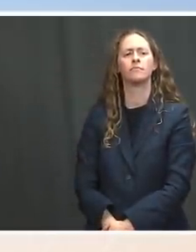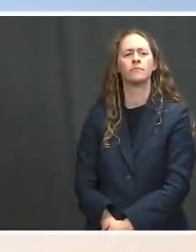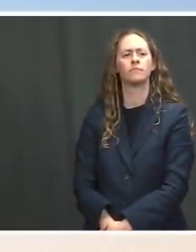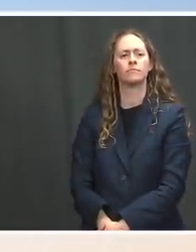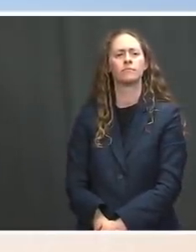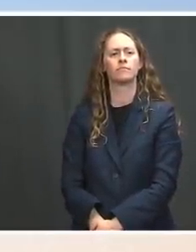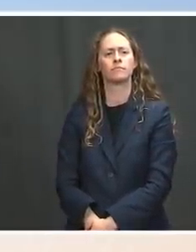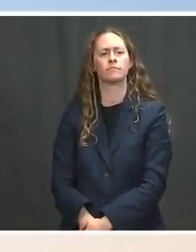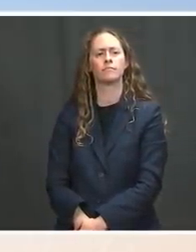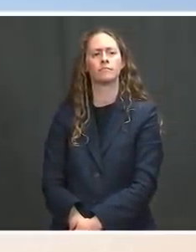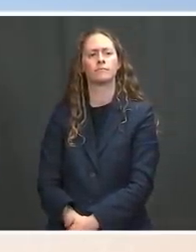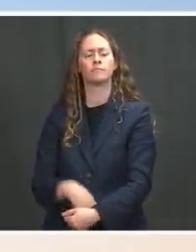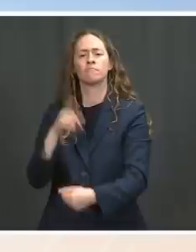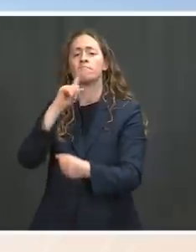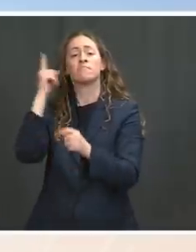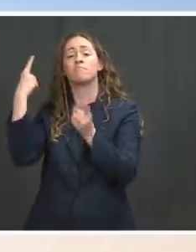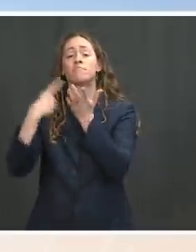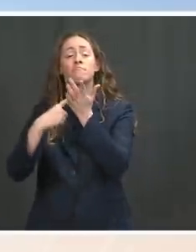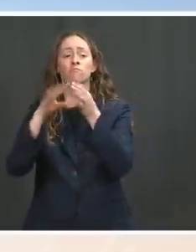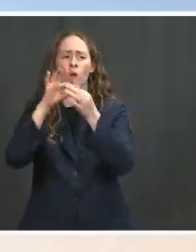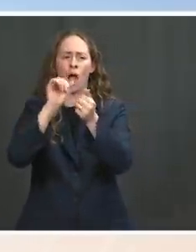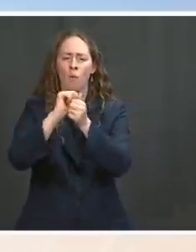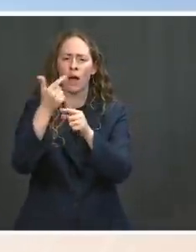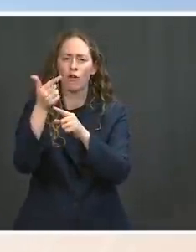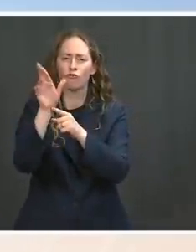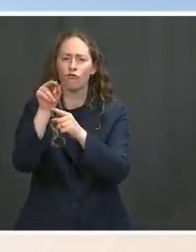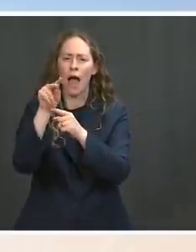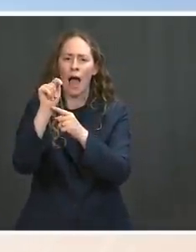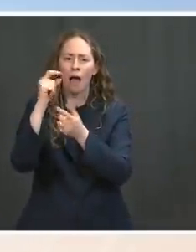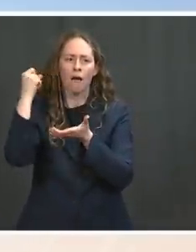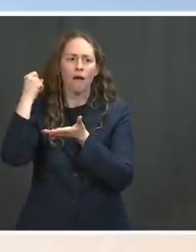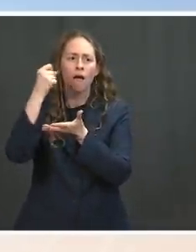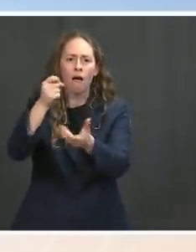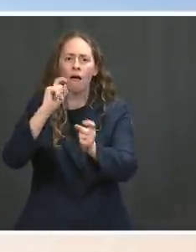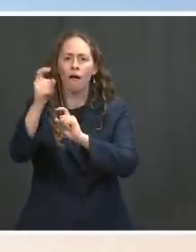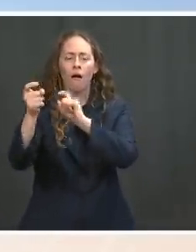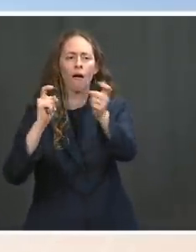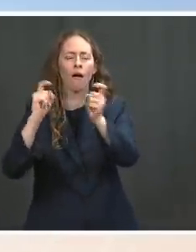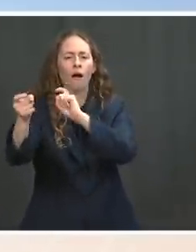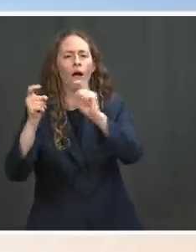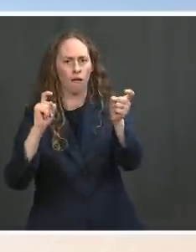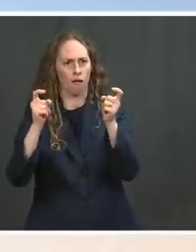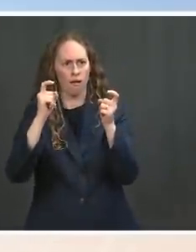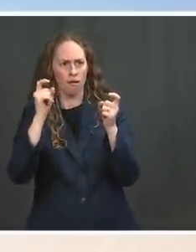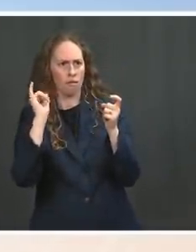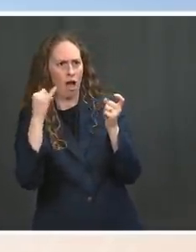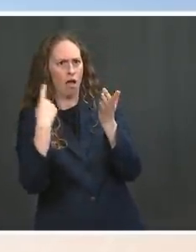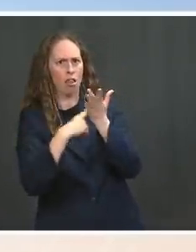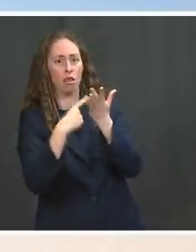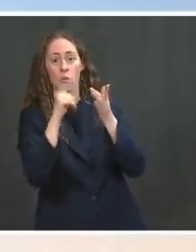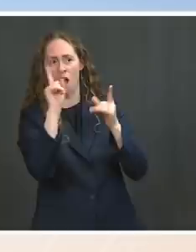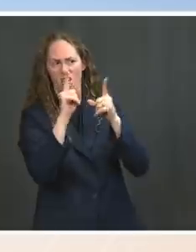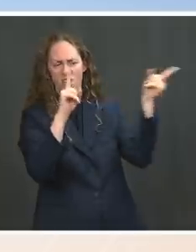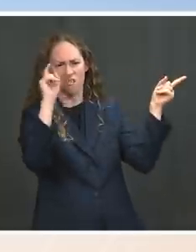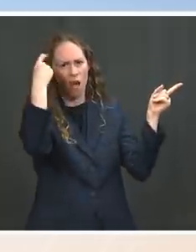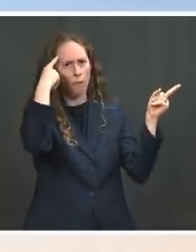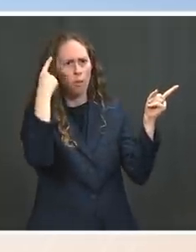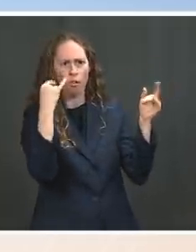as these negotiations and conversations are havening -- are happening with Capitol Hill. So, you know, I think, at this point, it will include,